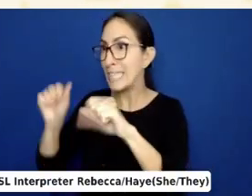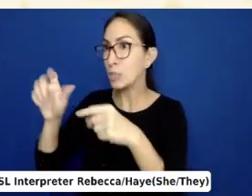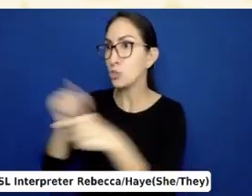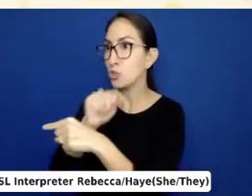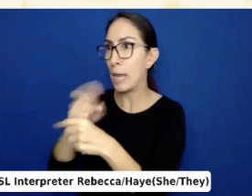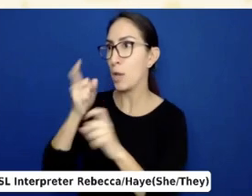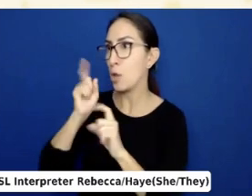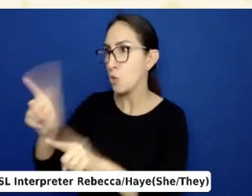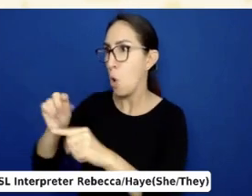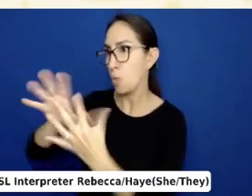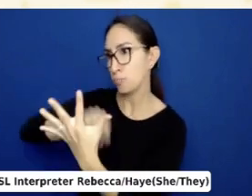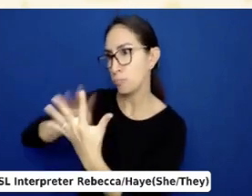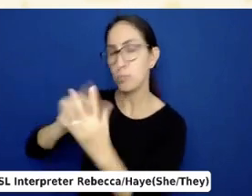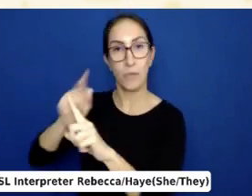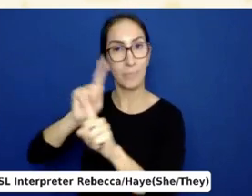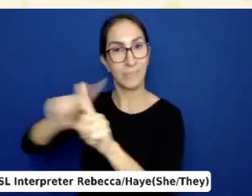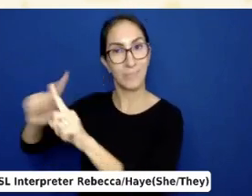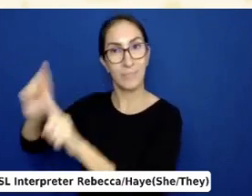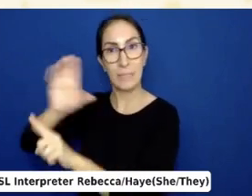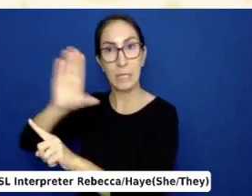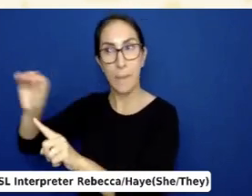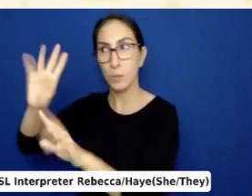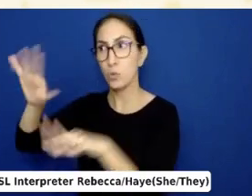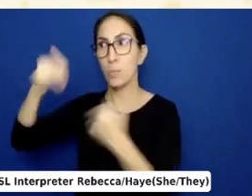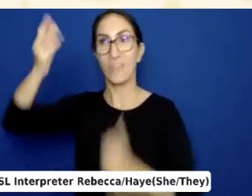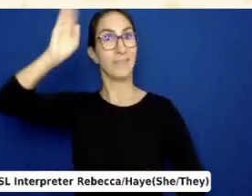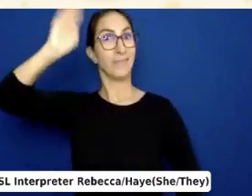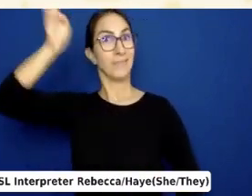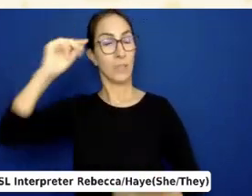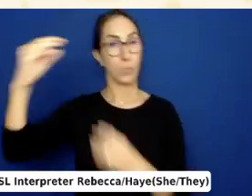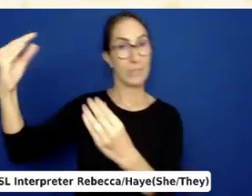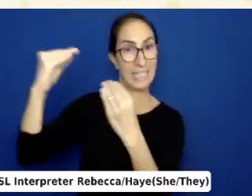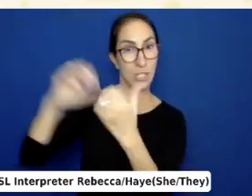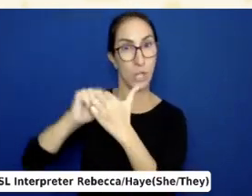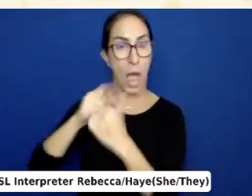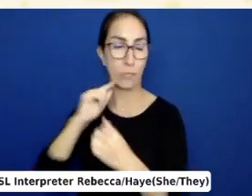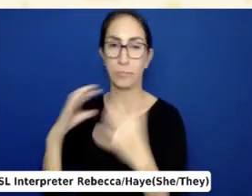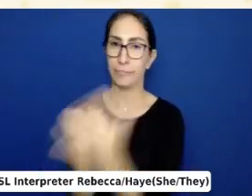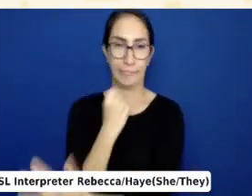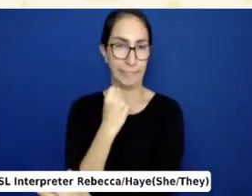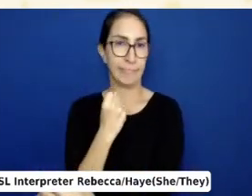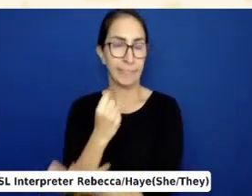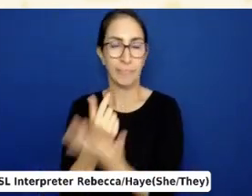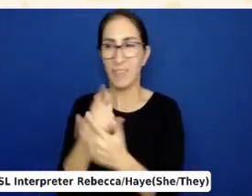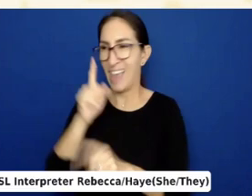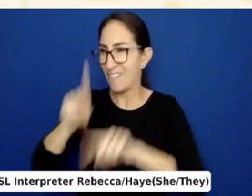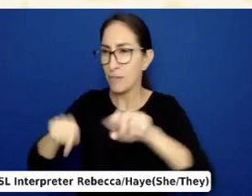And all the companies, they have multiple points of view in terms of accessibility.